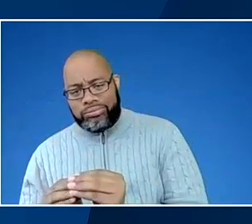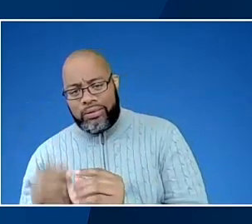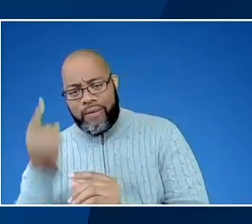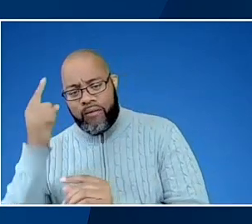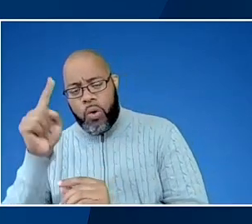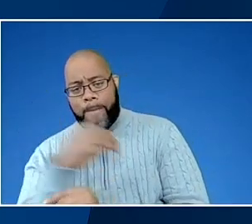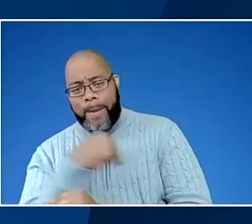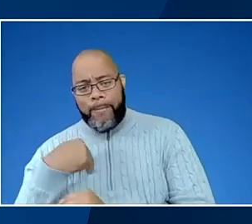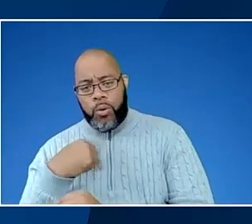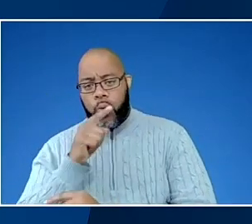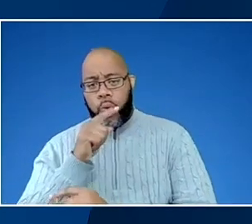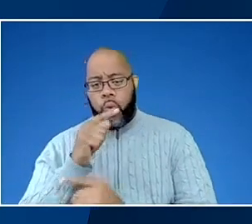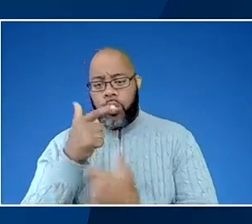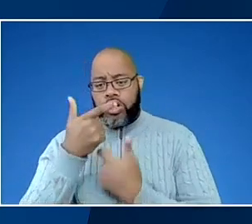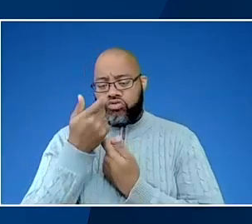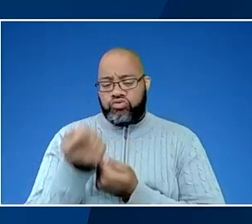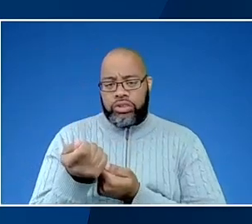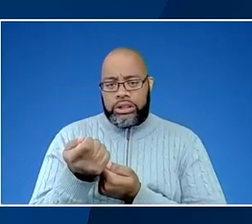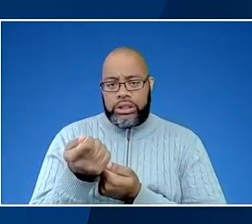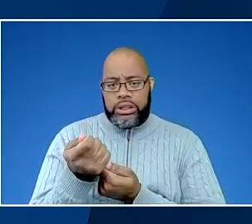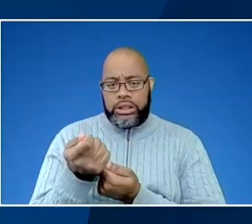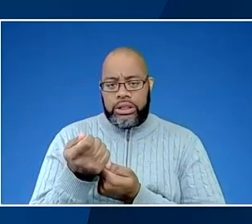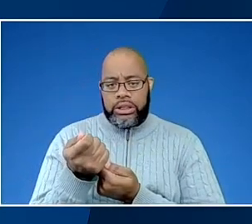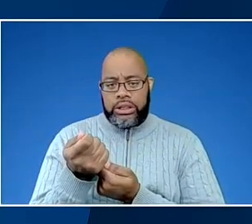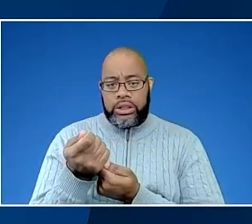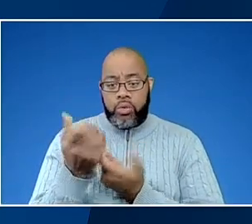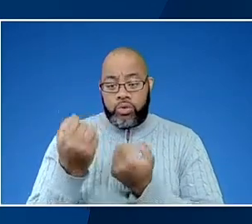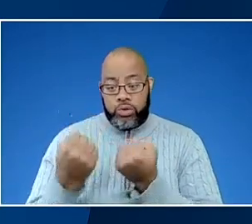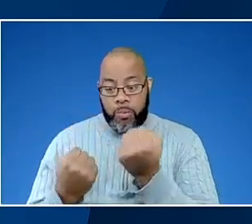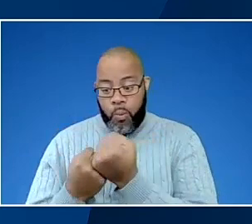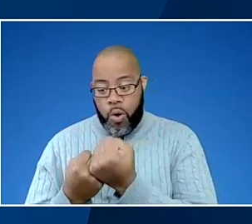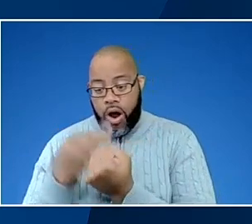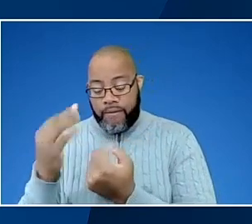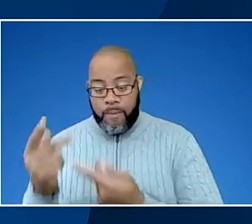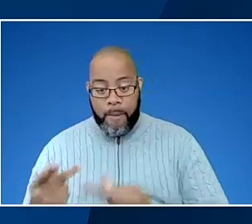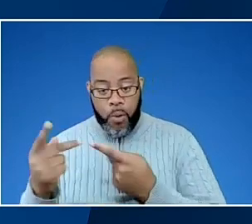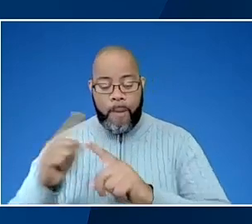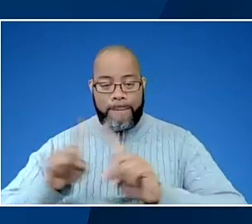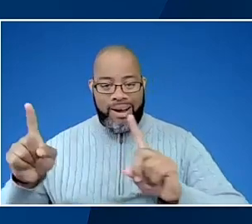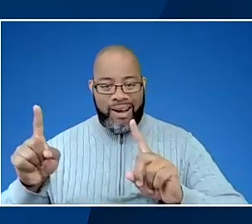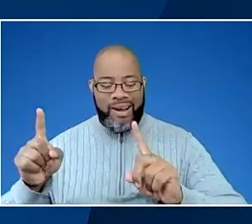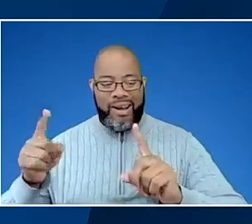are interested in being supportive of the proposal but have recommended changes.